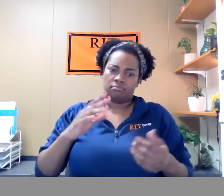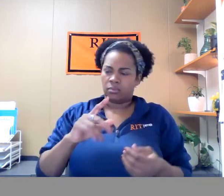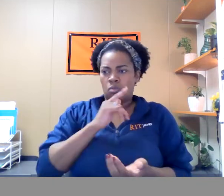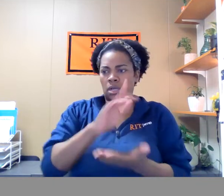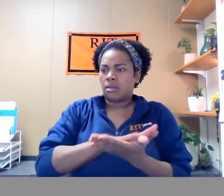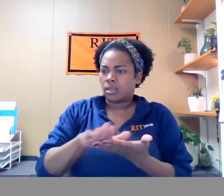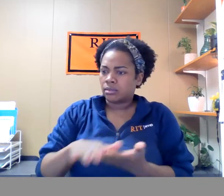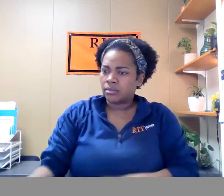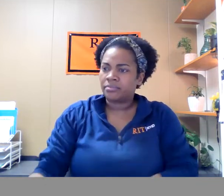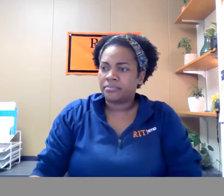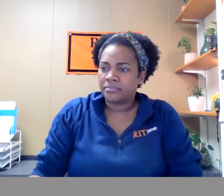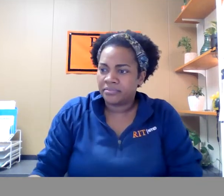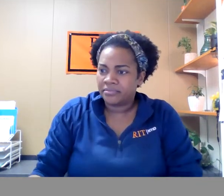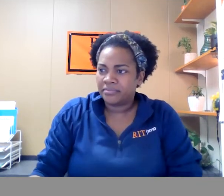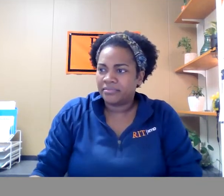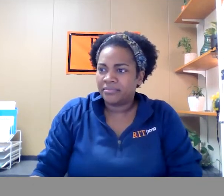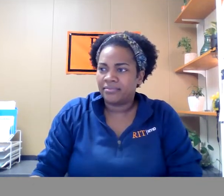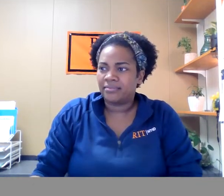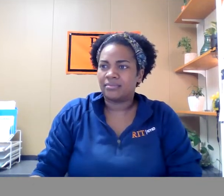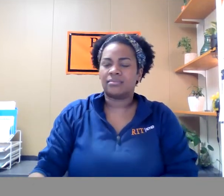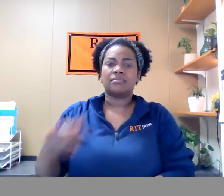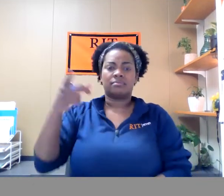my candy, and that's really nice.